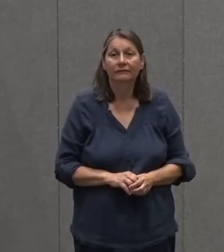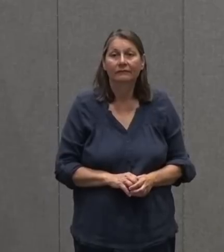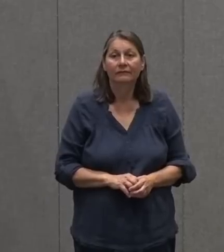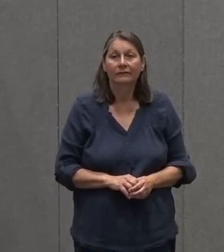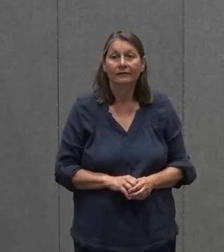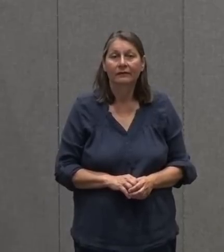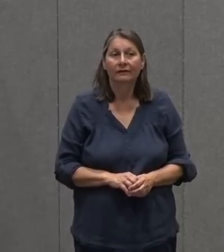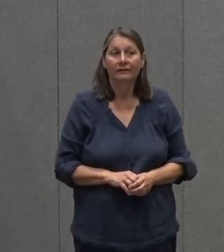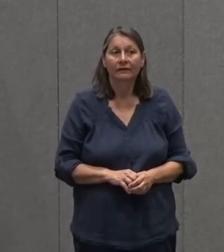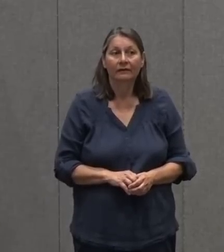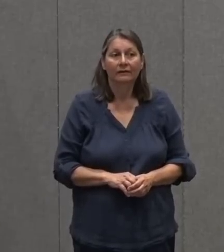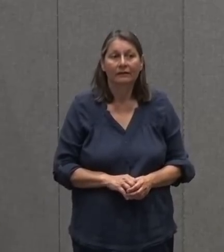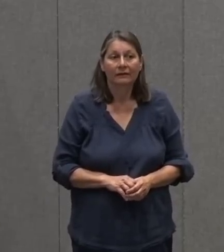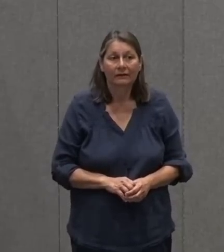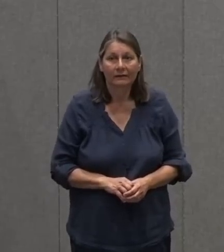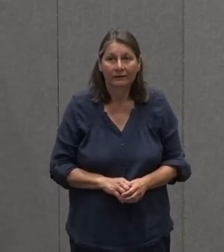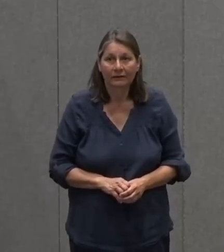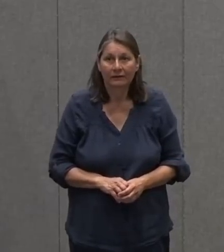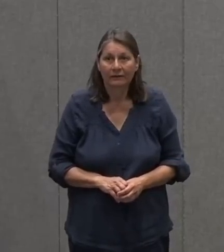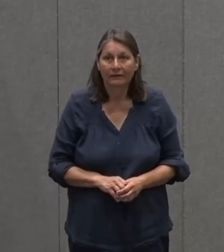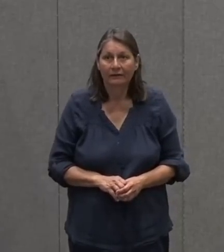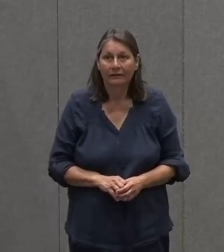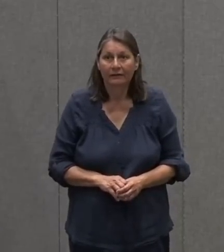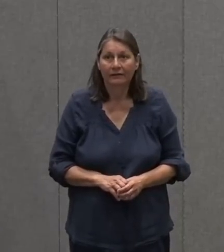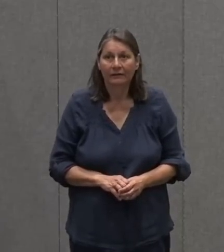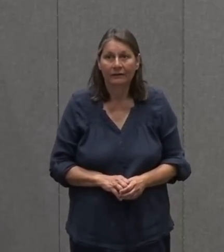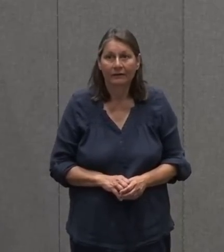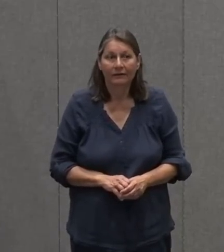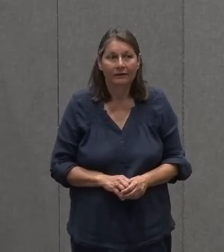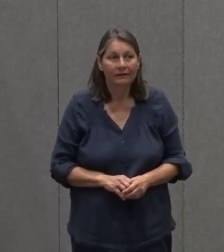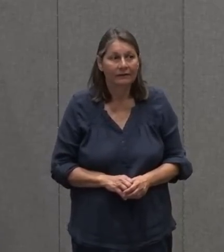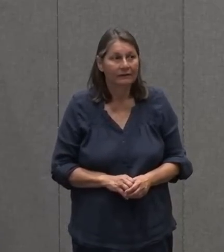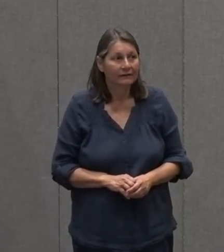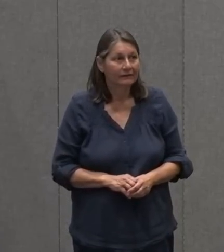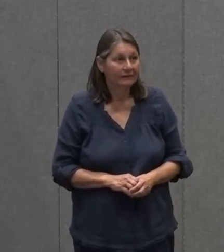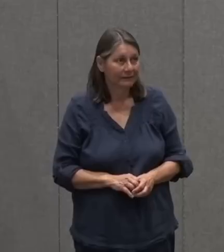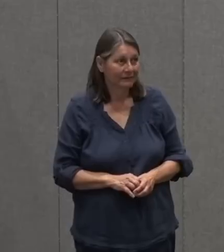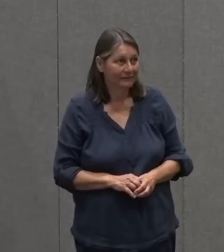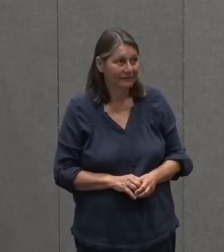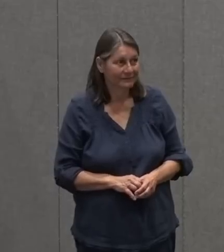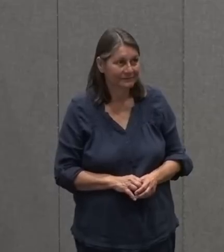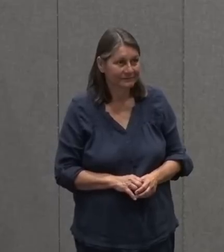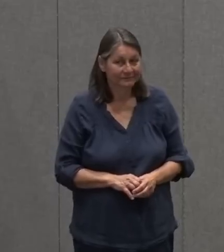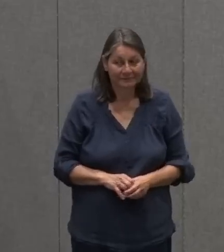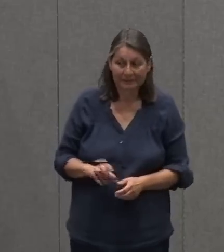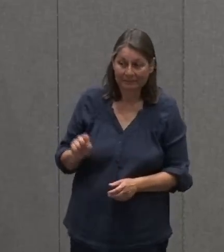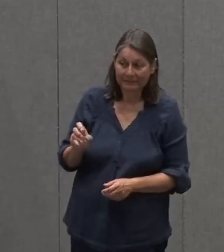Mrs Sears. I'm just thinking that that 19. Mrs Sears has another way to look at it.